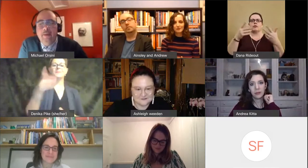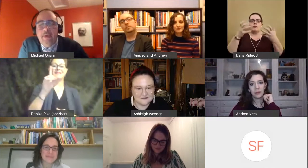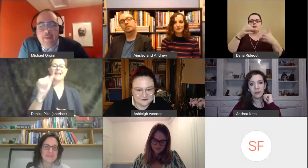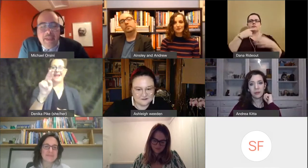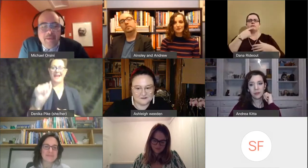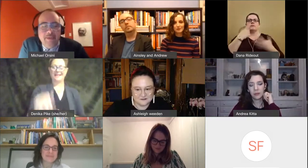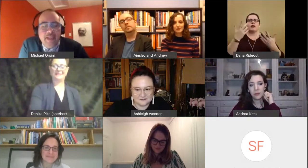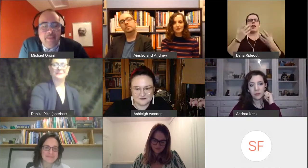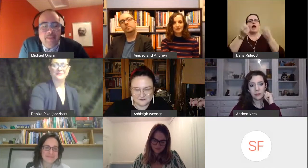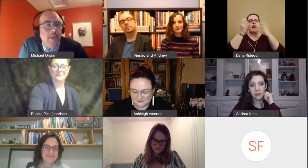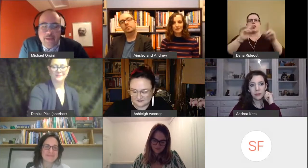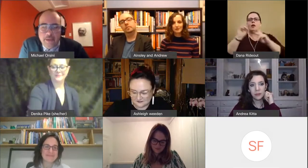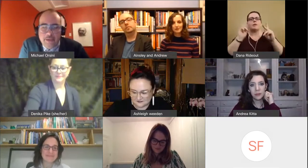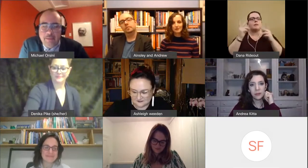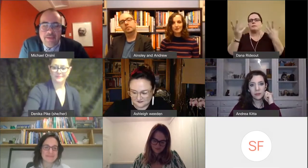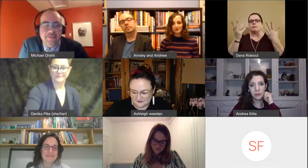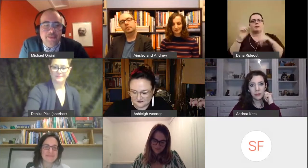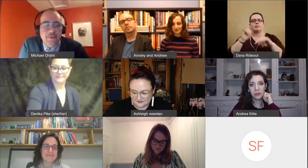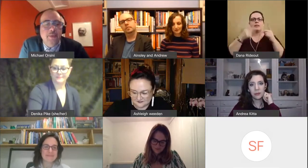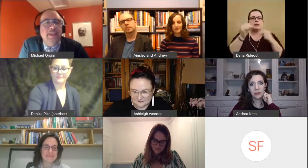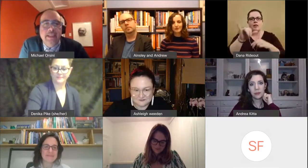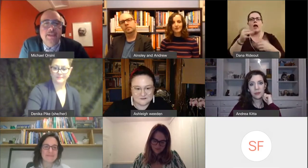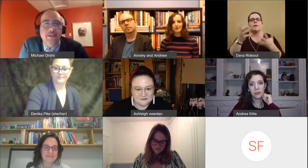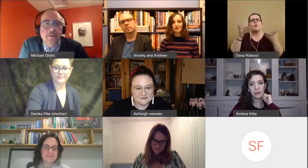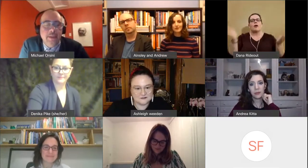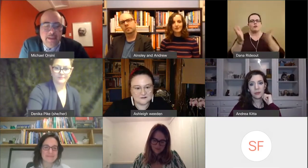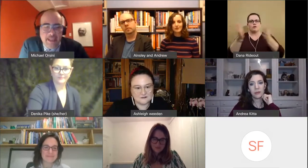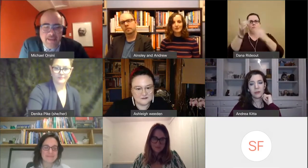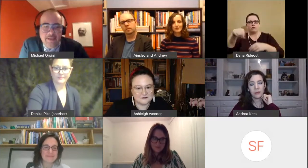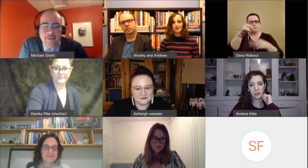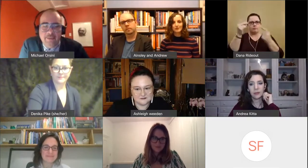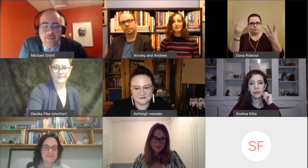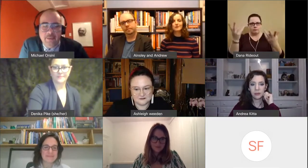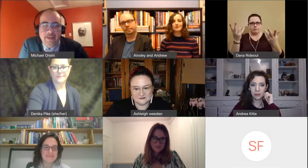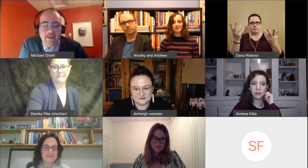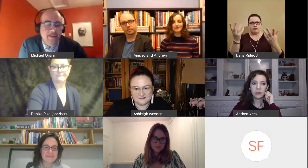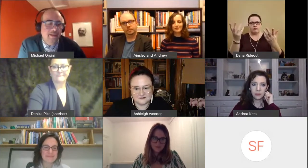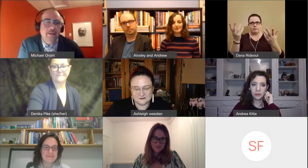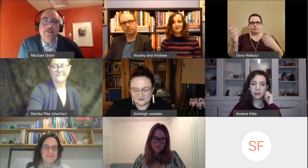They're probably able to do that, but just wanted to encourage people to do what they need to do in the space to feel comfortable. And I think.